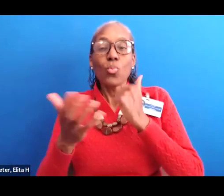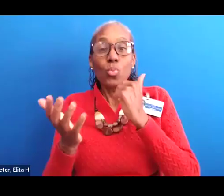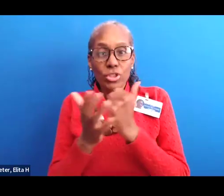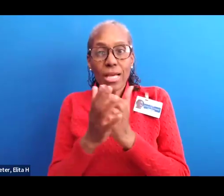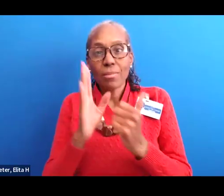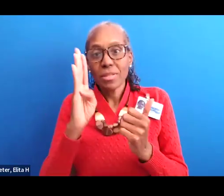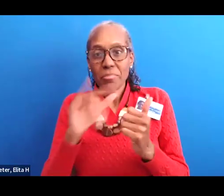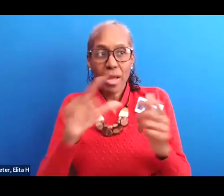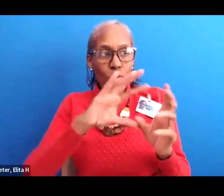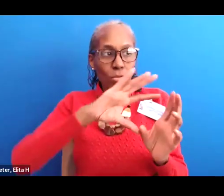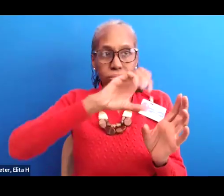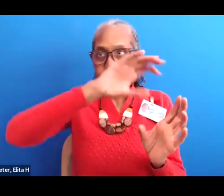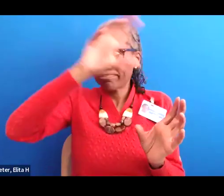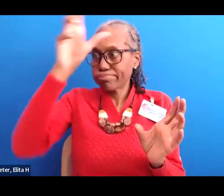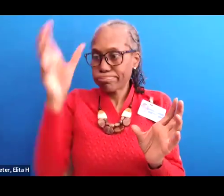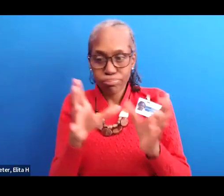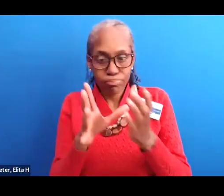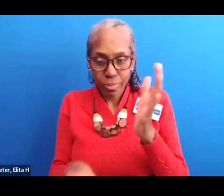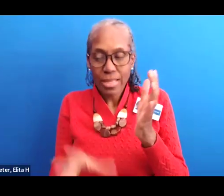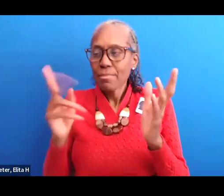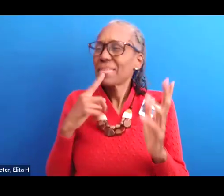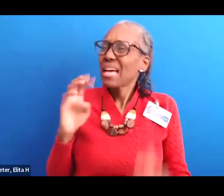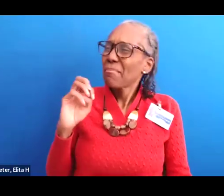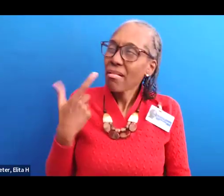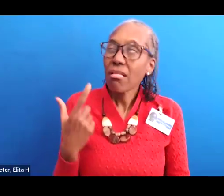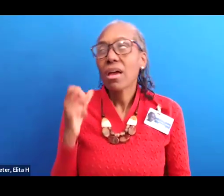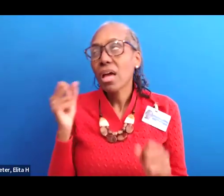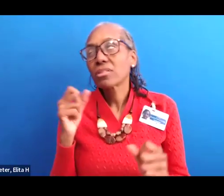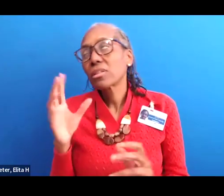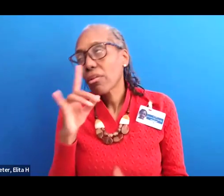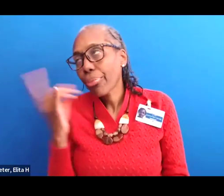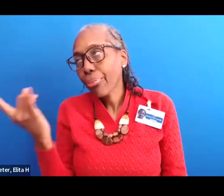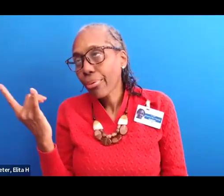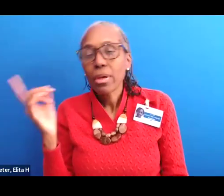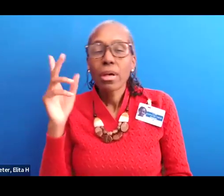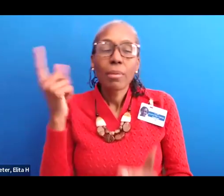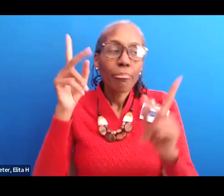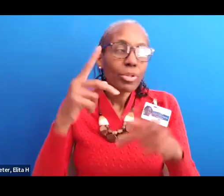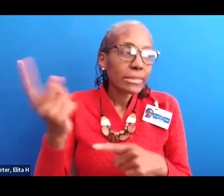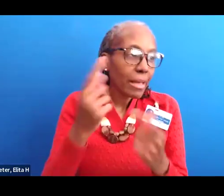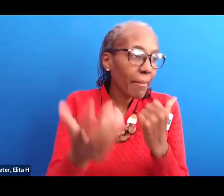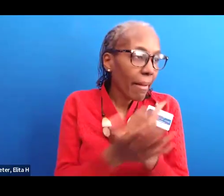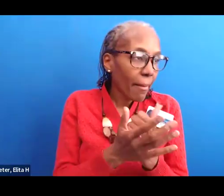Oh, people want to, “Oh, my leg exercises, I either have to get somebody to help me or I have to do it.” “My legs are really